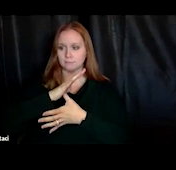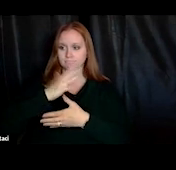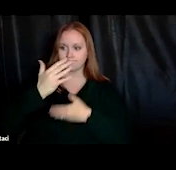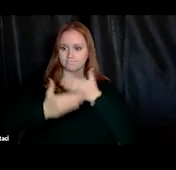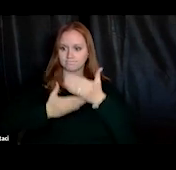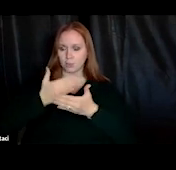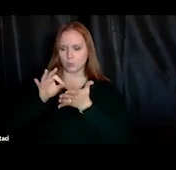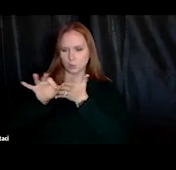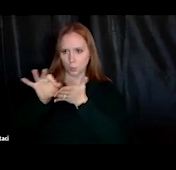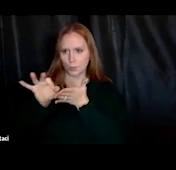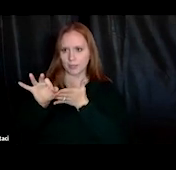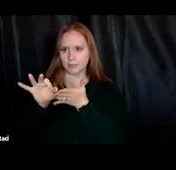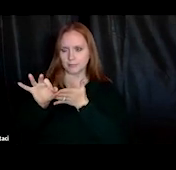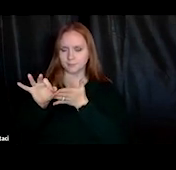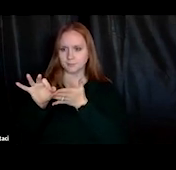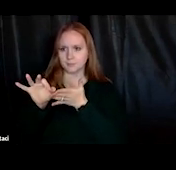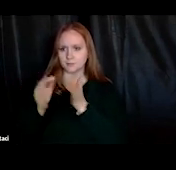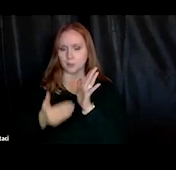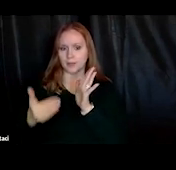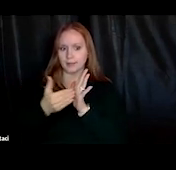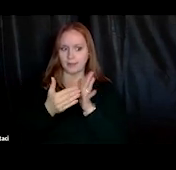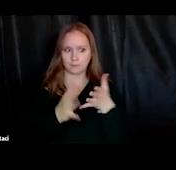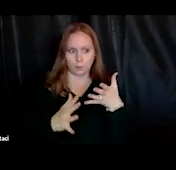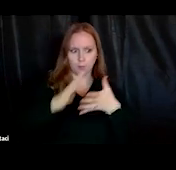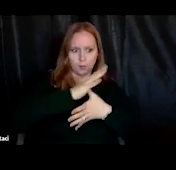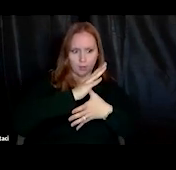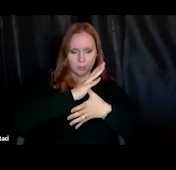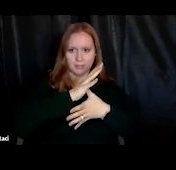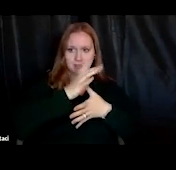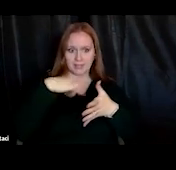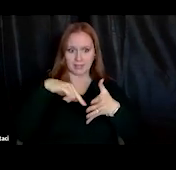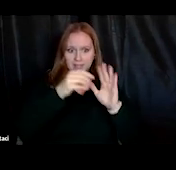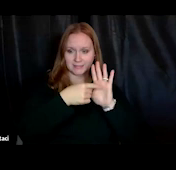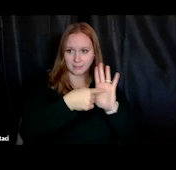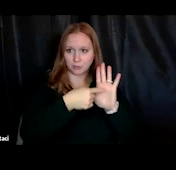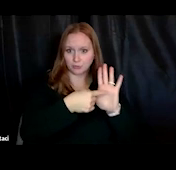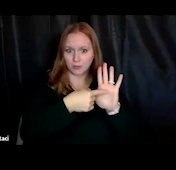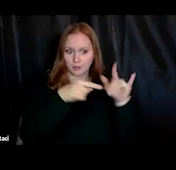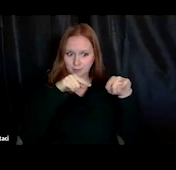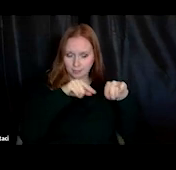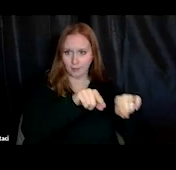So again, the more priorities that an applicant can demonstrate alignment with at the time of application,